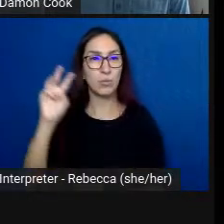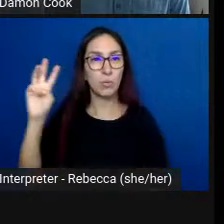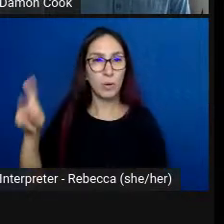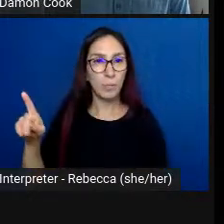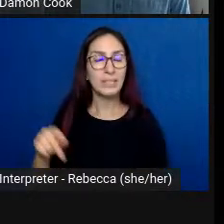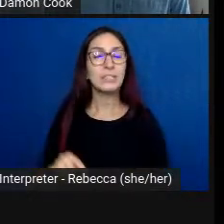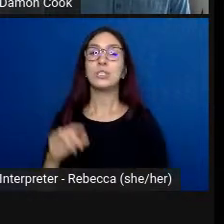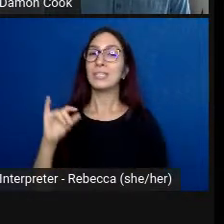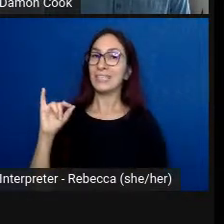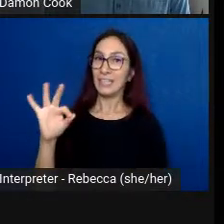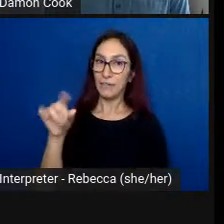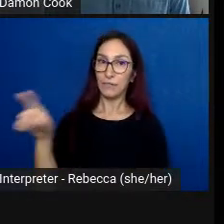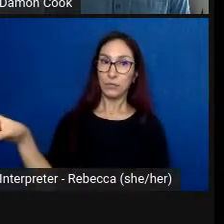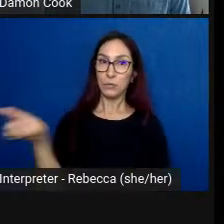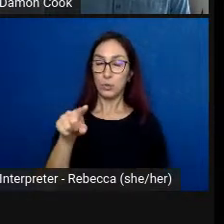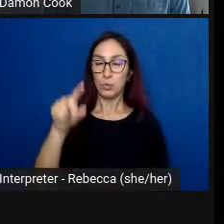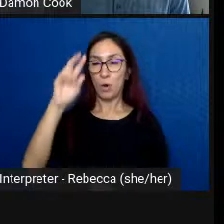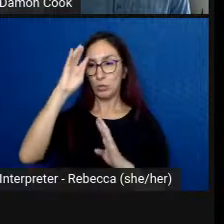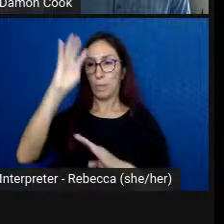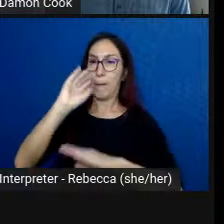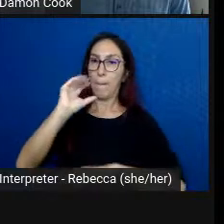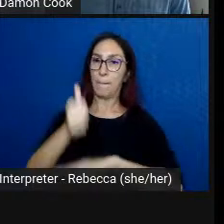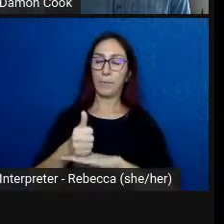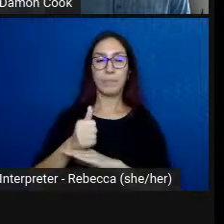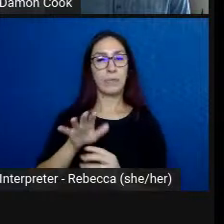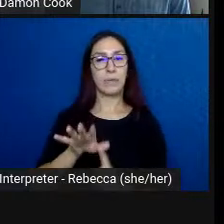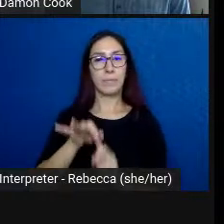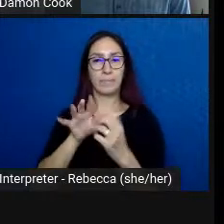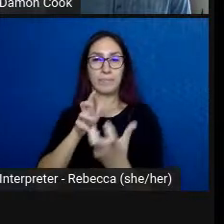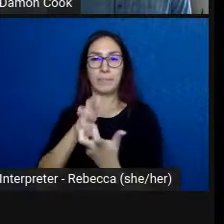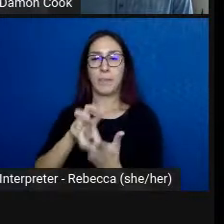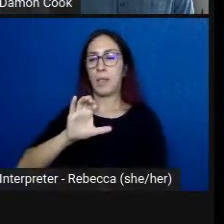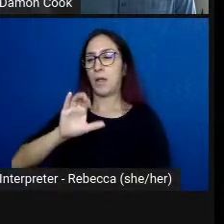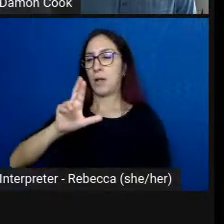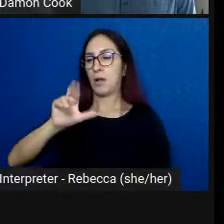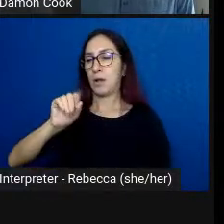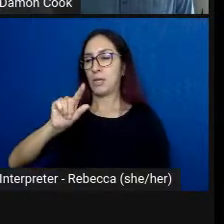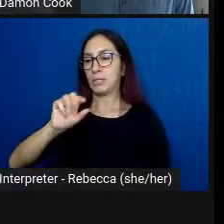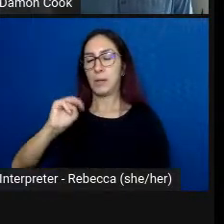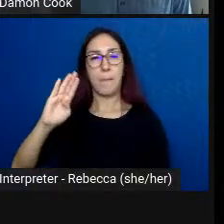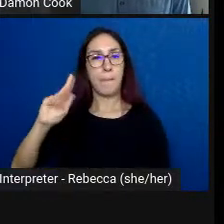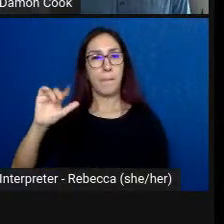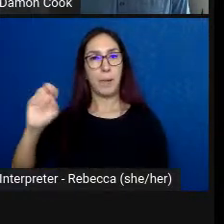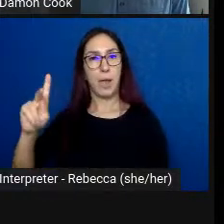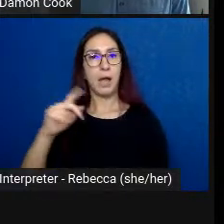Some examples of Dialogs and other accessibility helpers within WordPress. [REFERRING TO SLIDES]